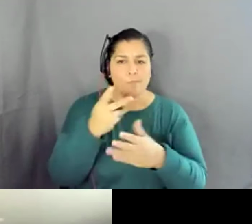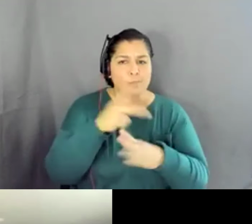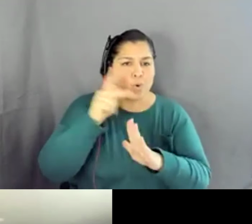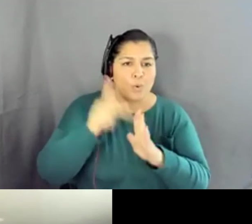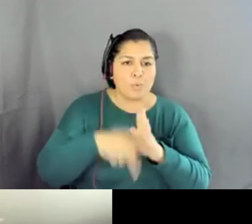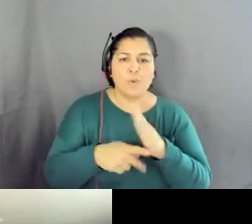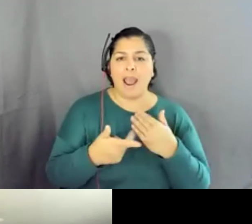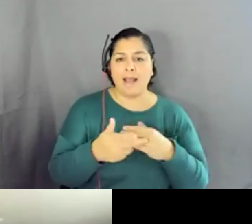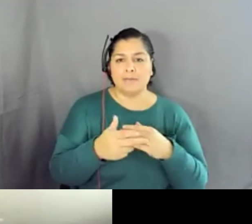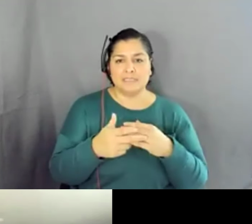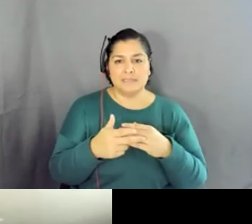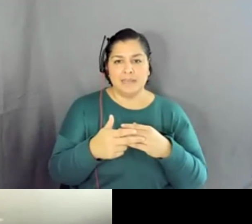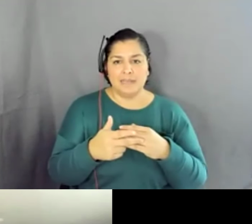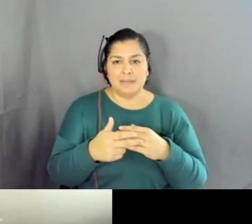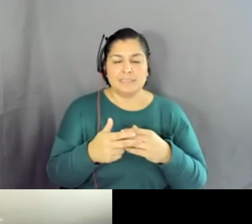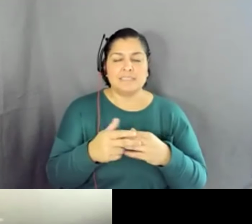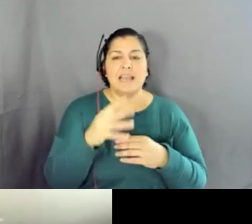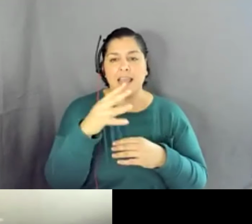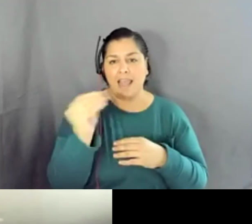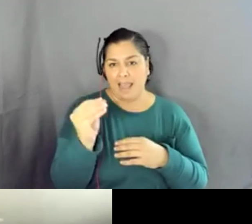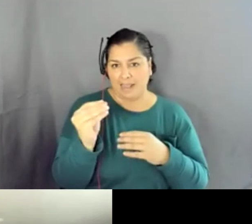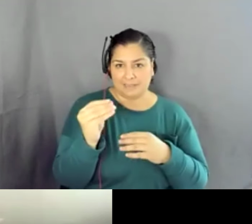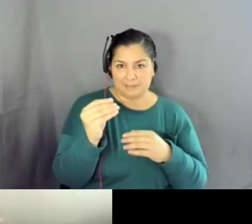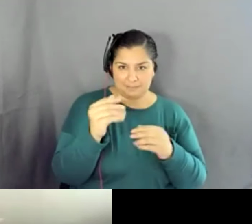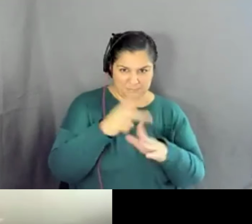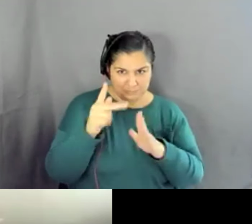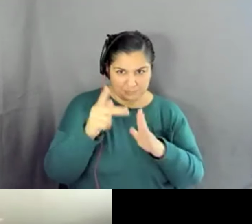Fuse Box also uses its festival as an opportunity to work